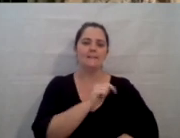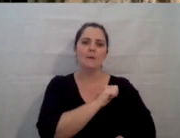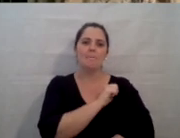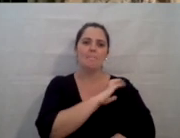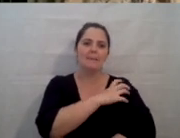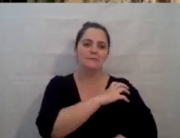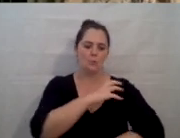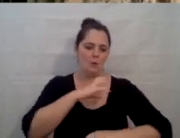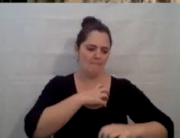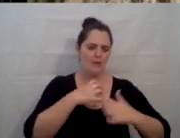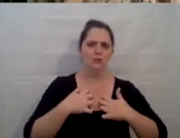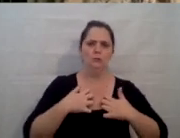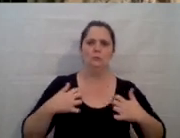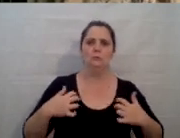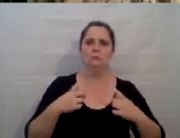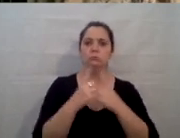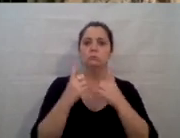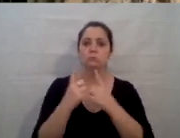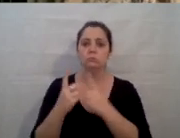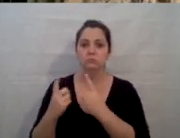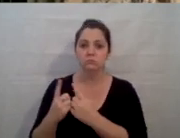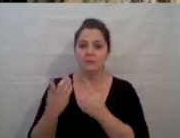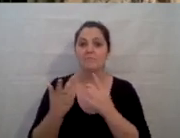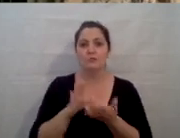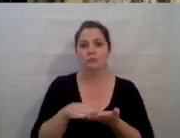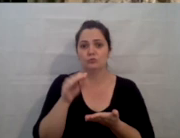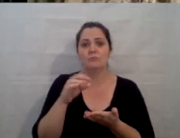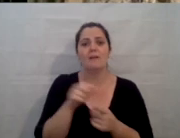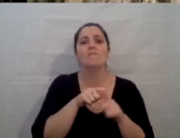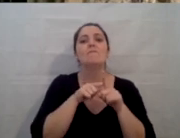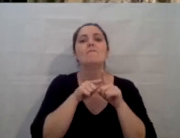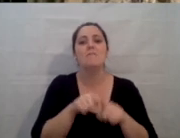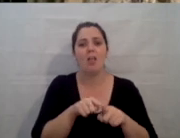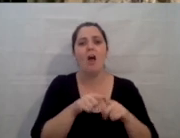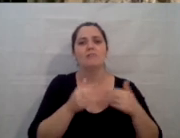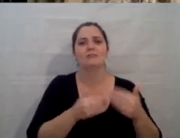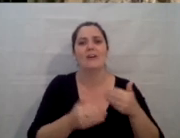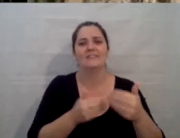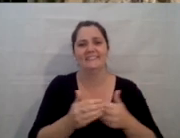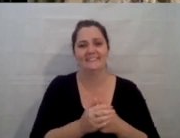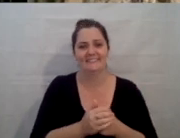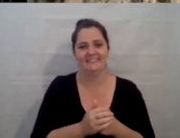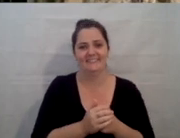So there were all of these steps that students had to go through but also I should point out in the 19th century